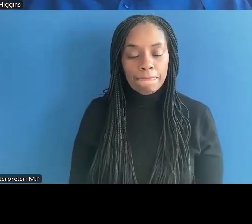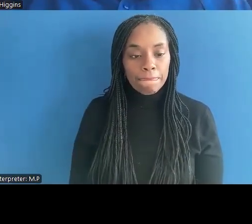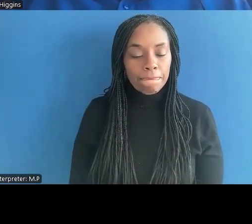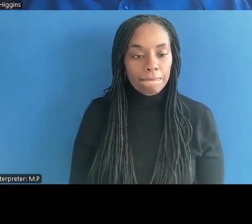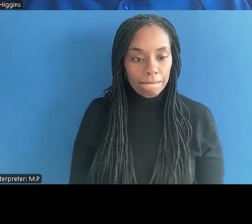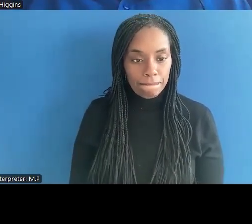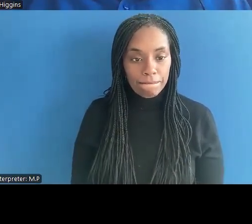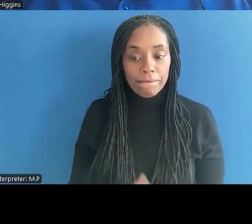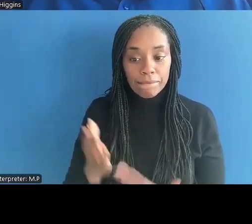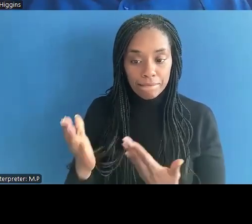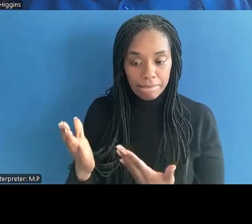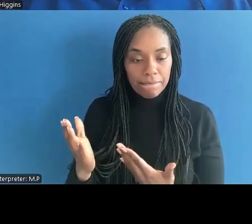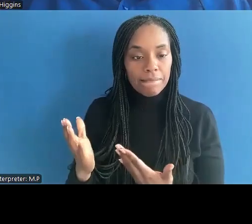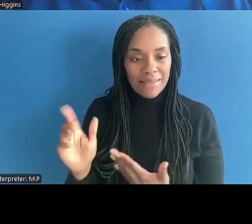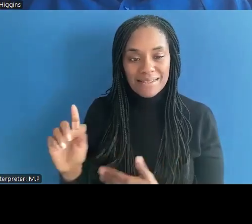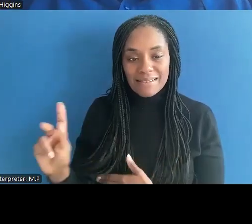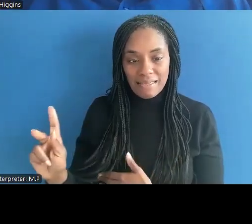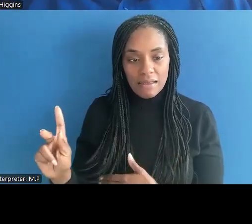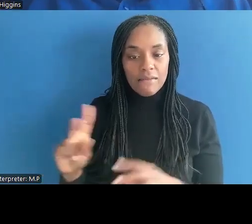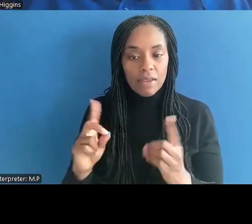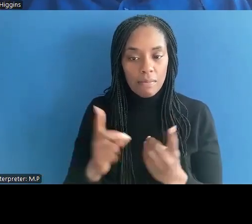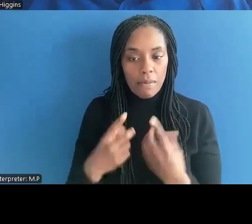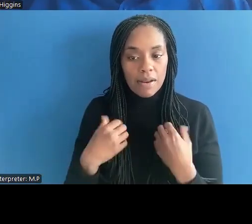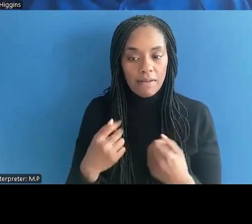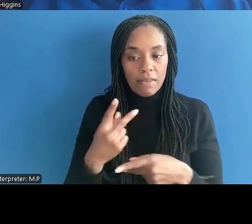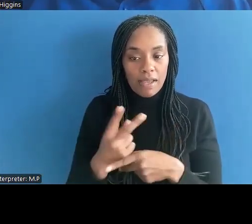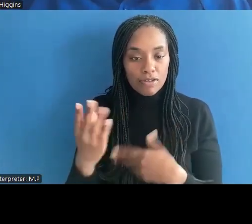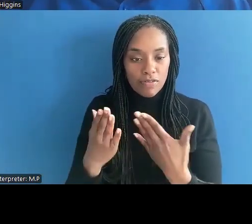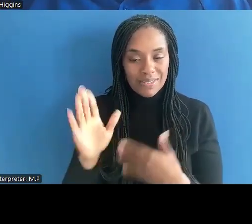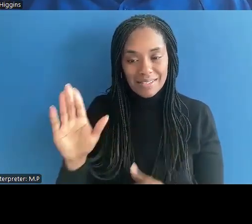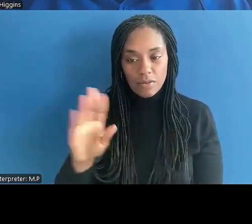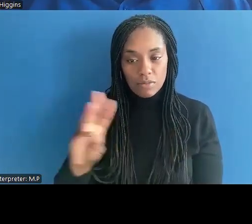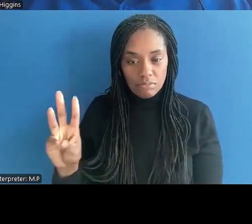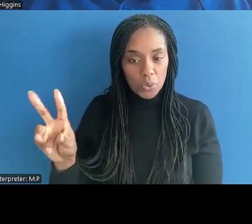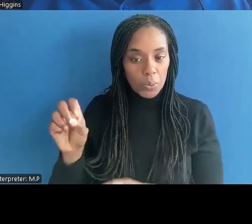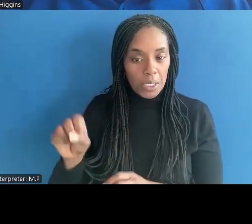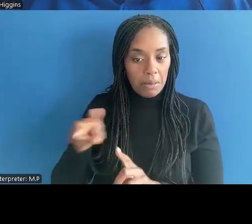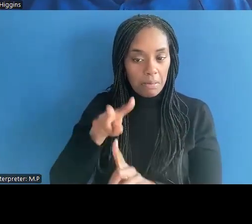Here's the link to, Department of Health Care Services website where you can apply for Medi-Cal online.